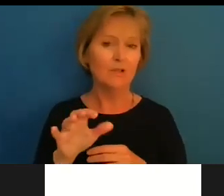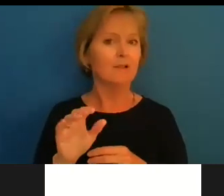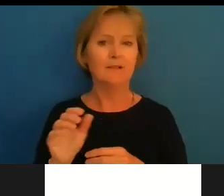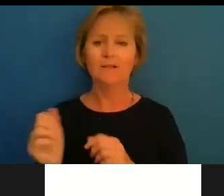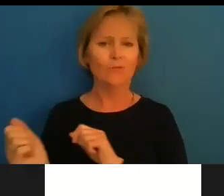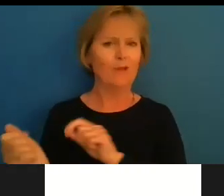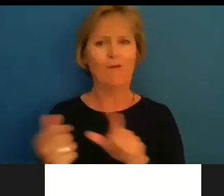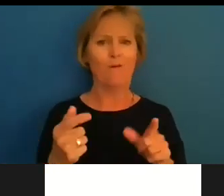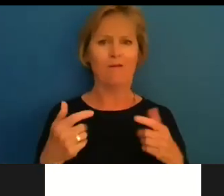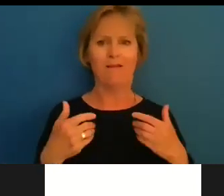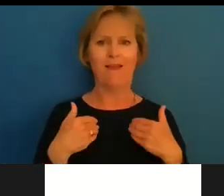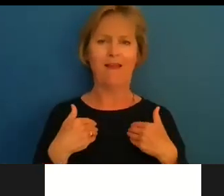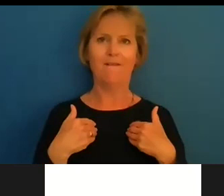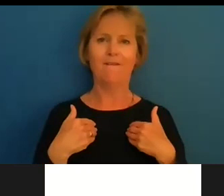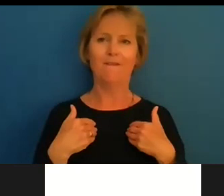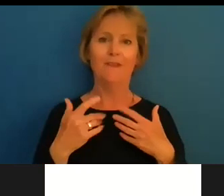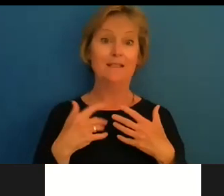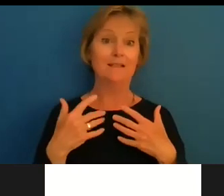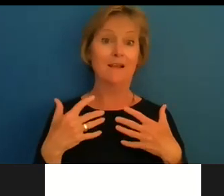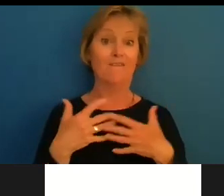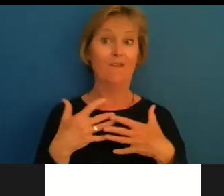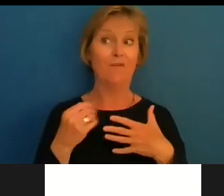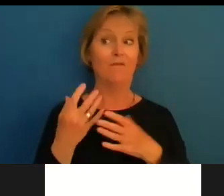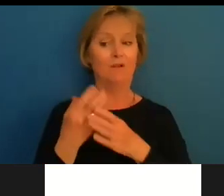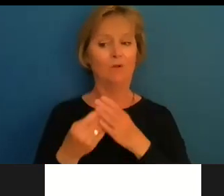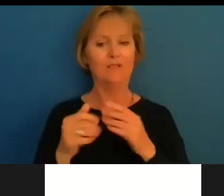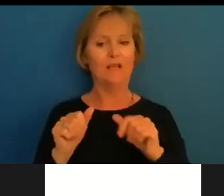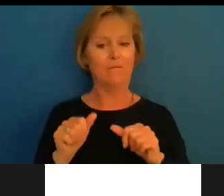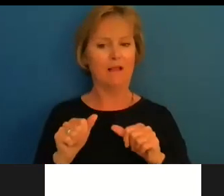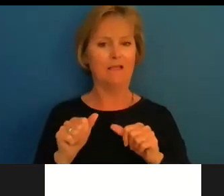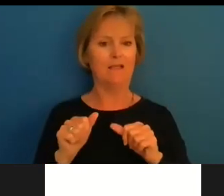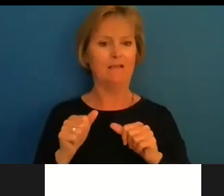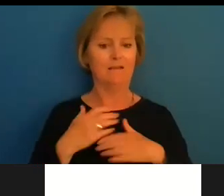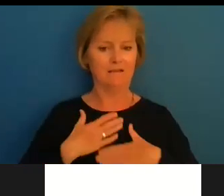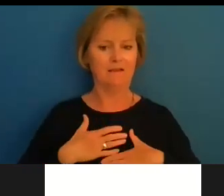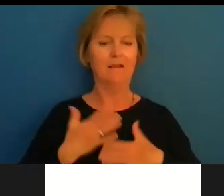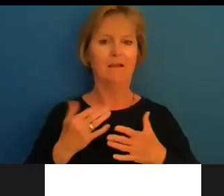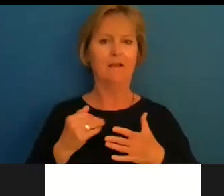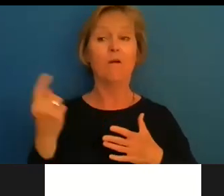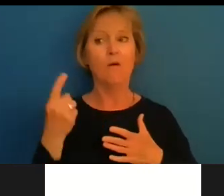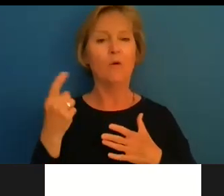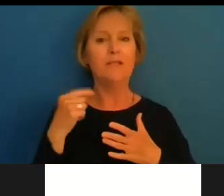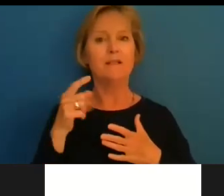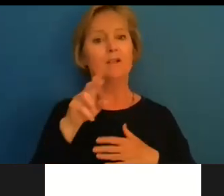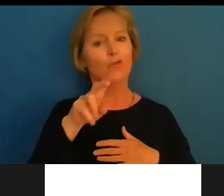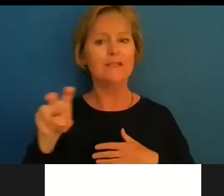this sort of fear of losing abilities, and that there is, you know, always a transition cost.